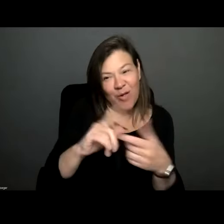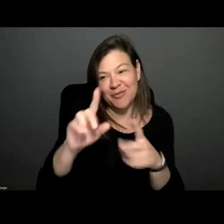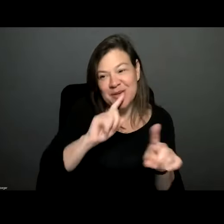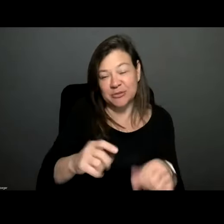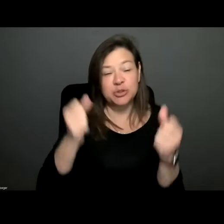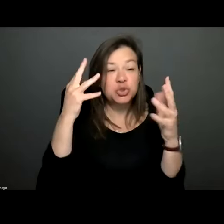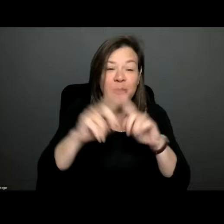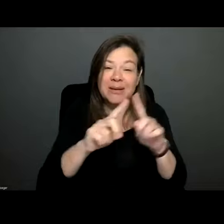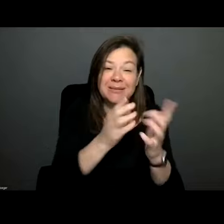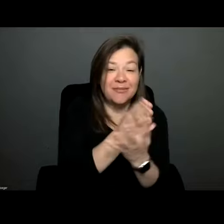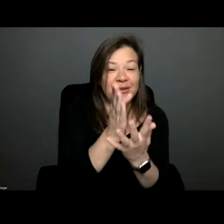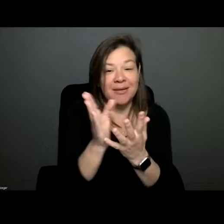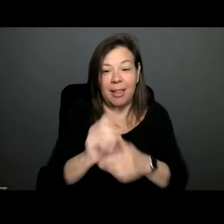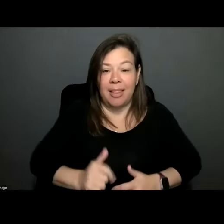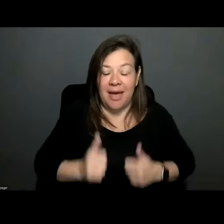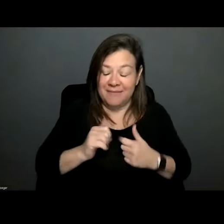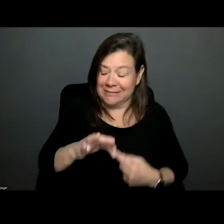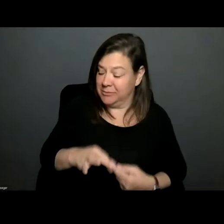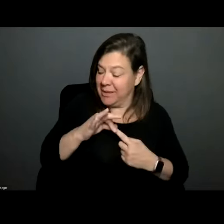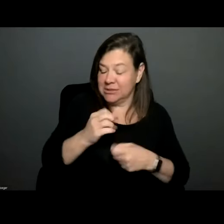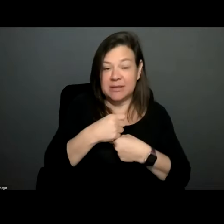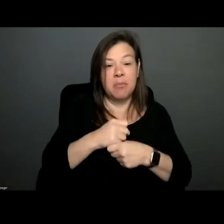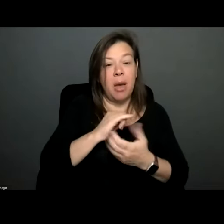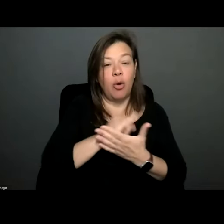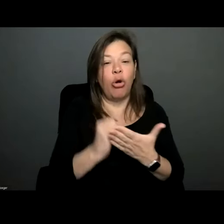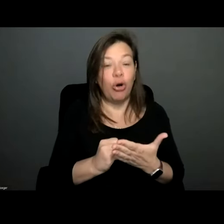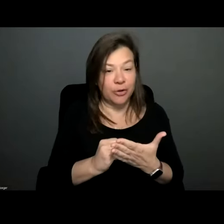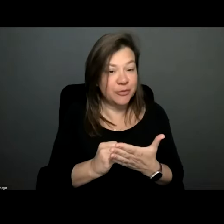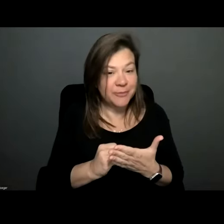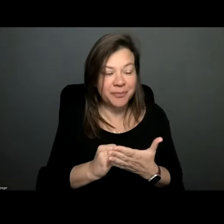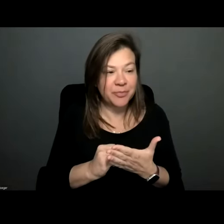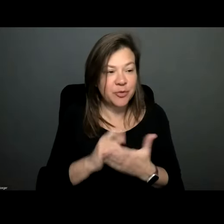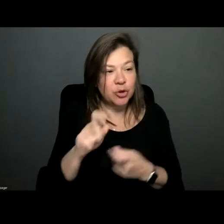but particularly in making art, there's just something so beautiful